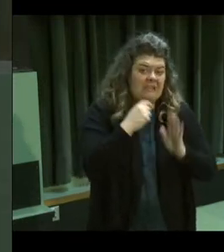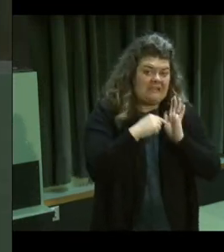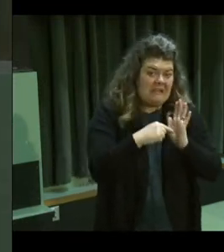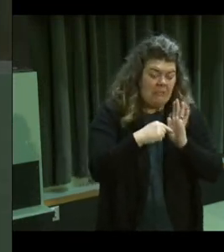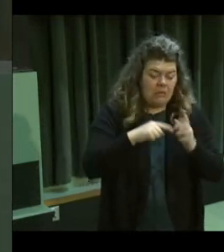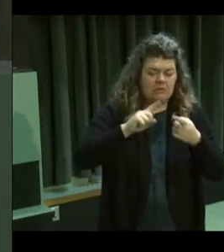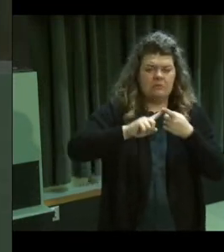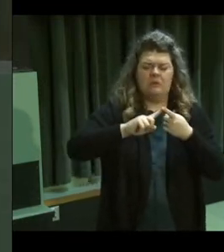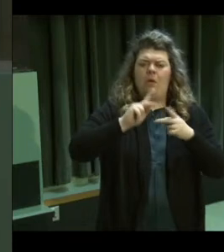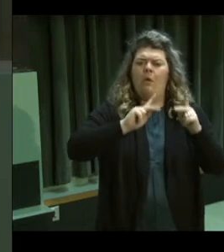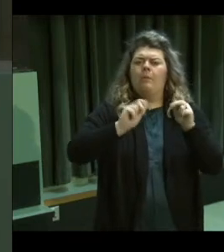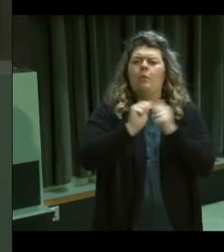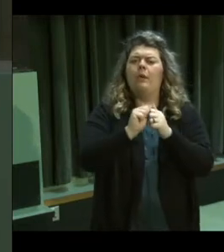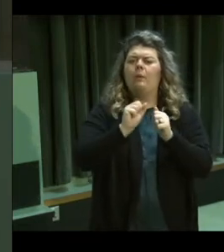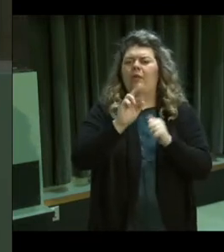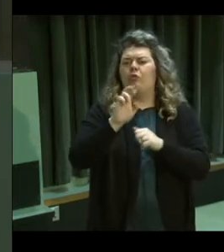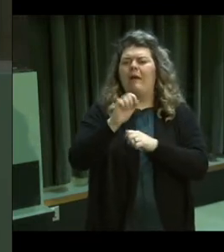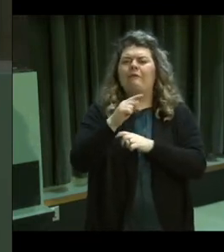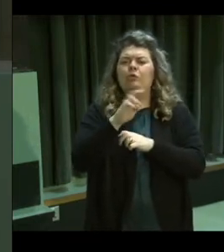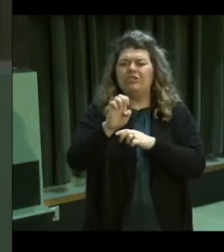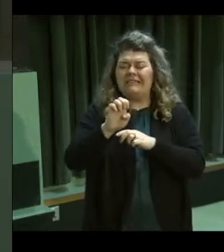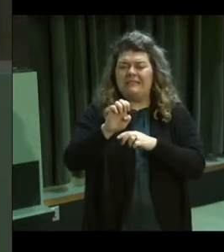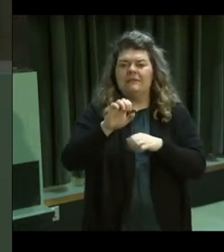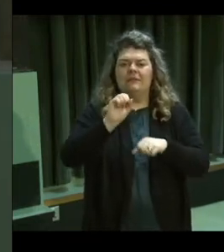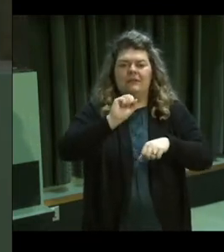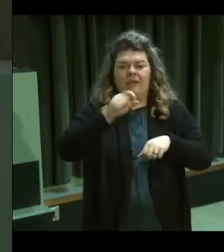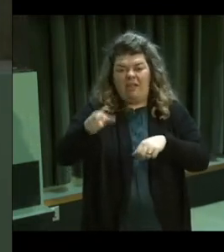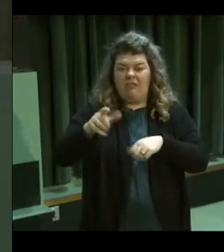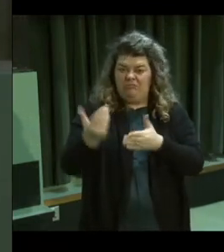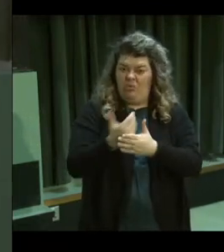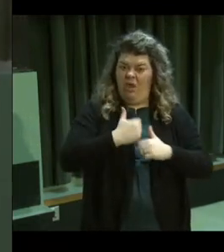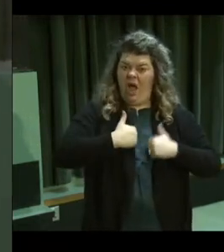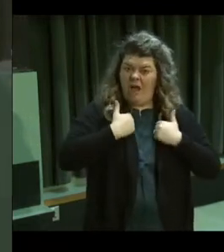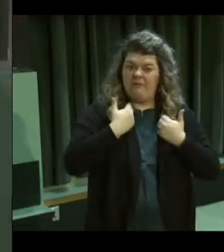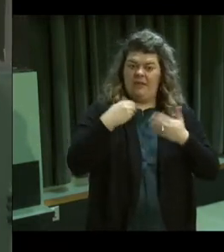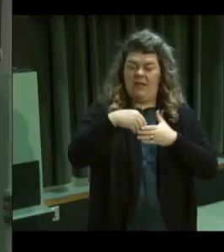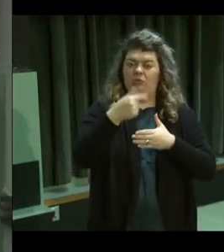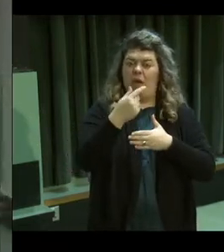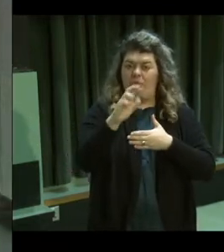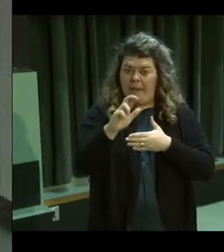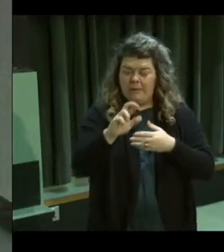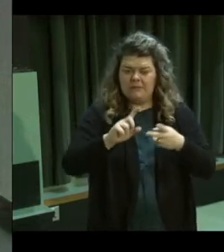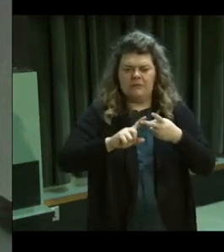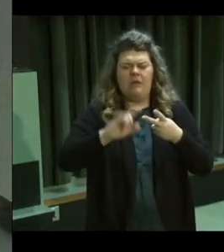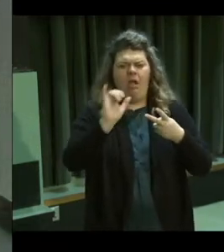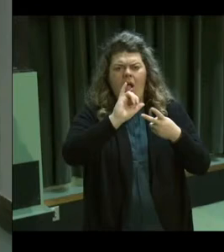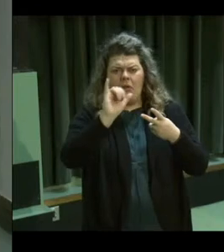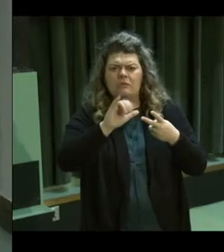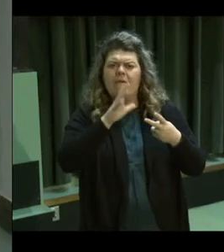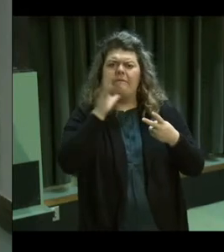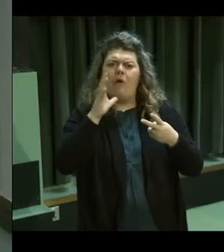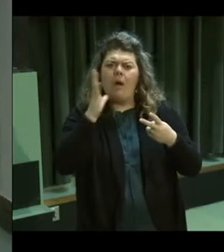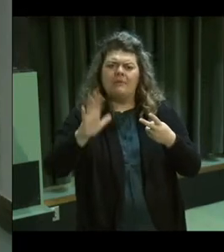working with refugees, building a new life in Grand Rapids, to